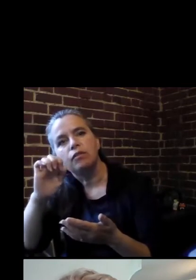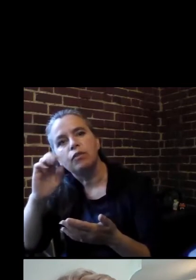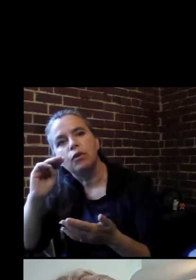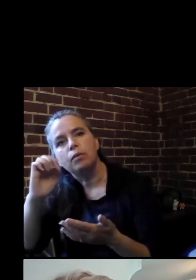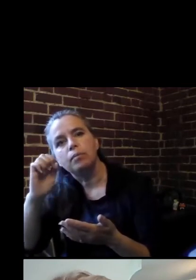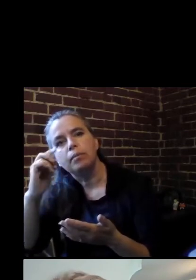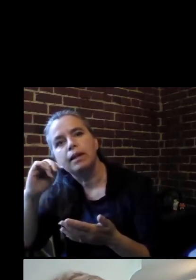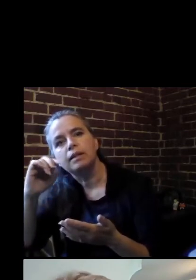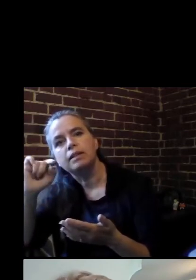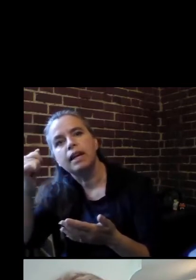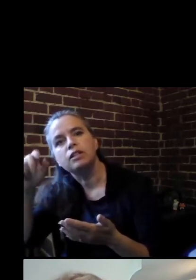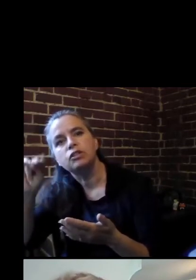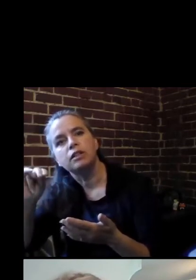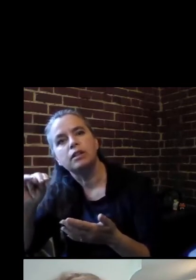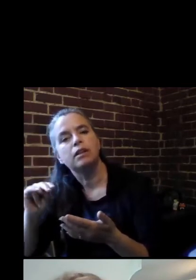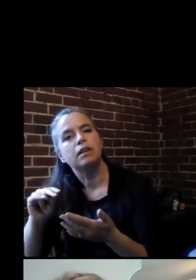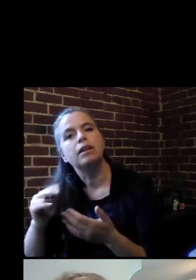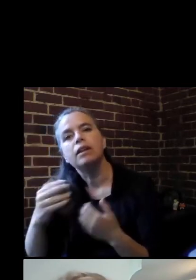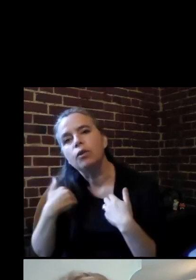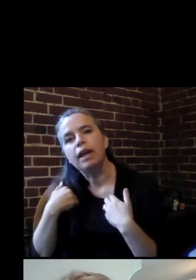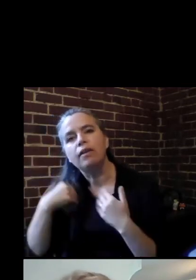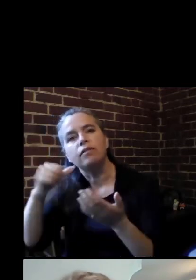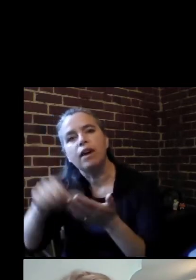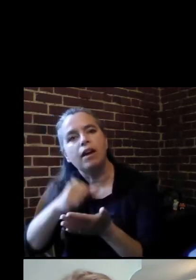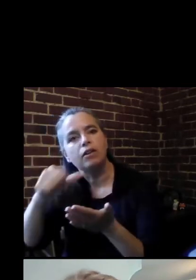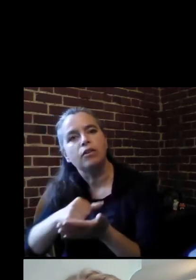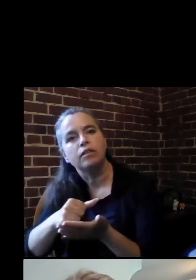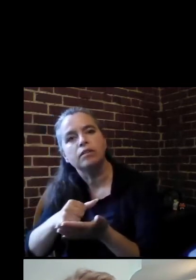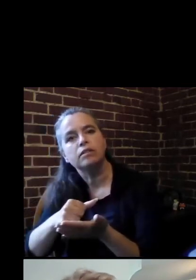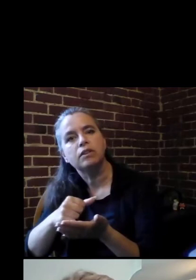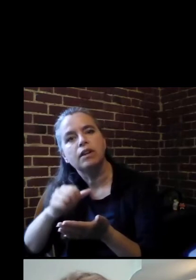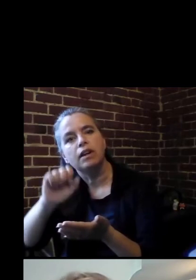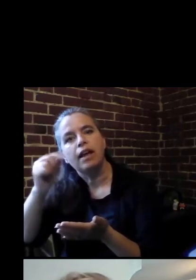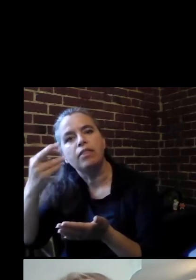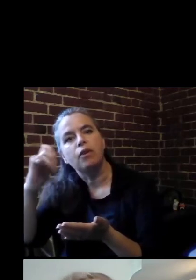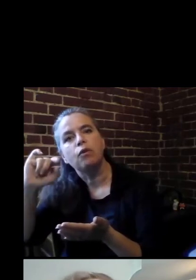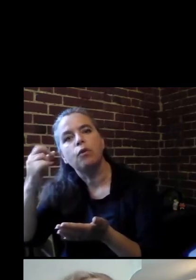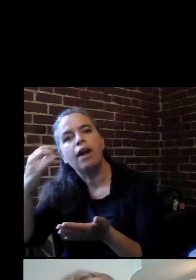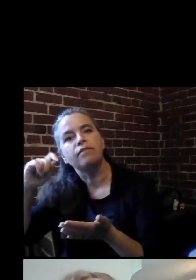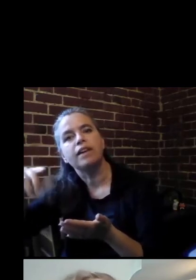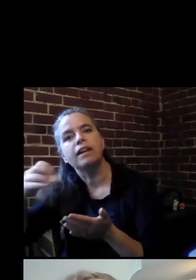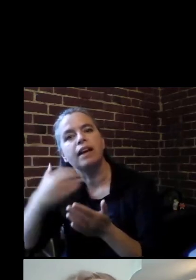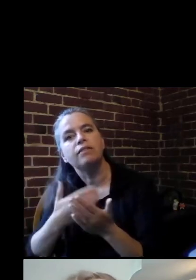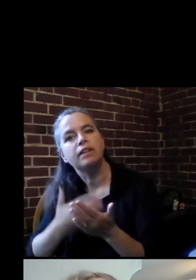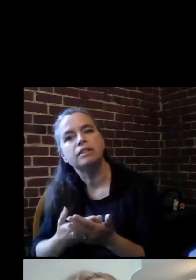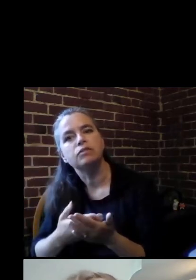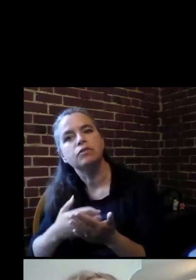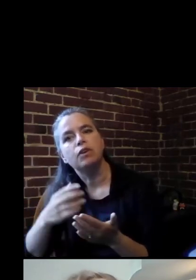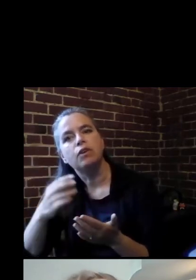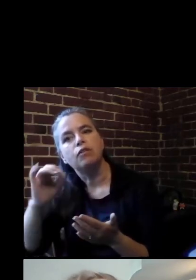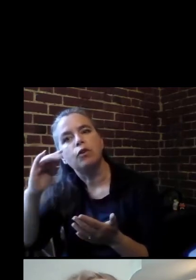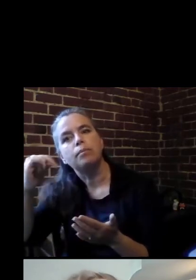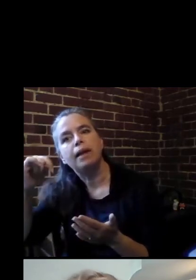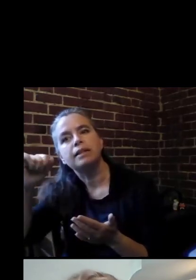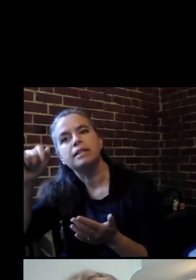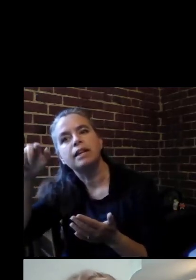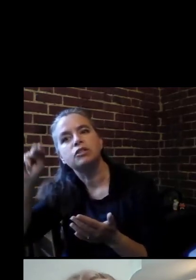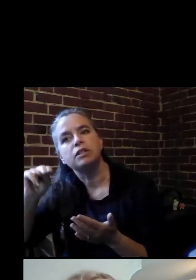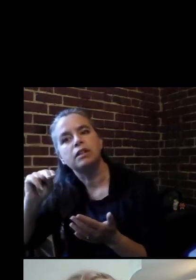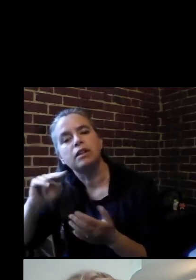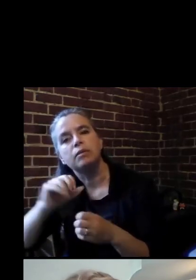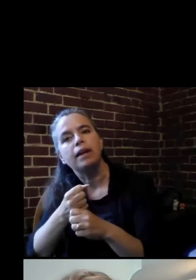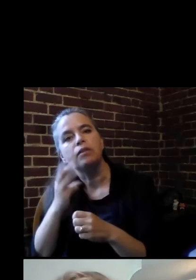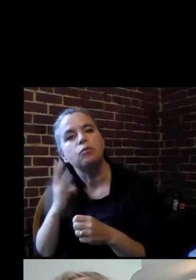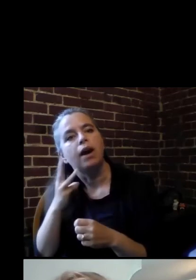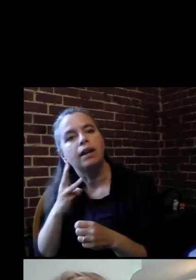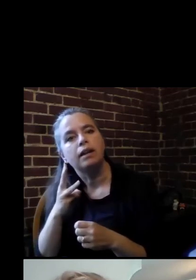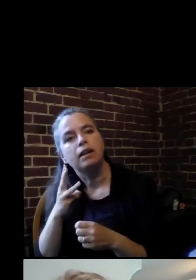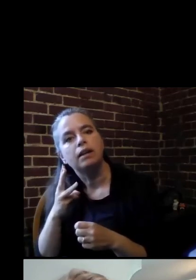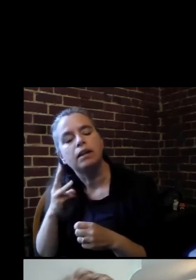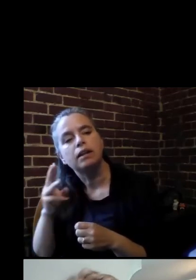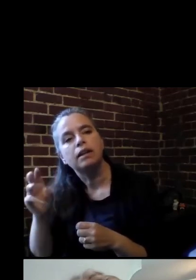and there isn't a lot of archaeological or ethnographic evidence for any type of fermentation, including fermentation of grapes and wine in eastern North America.